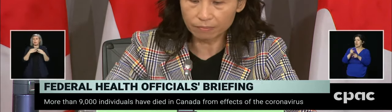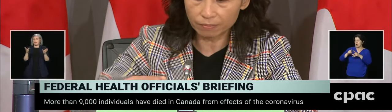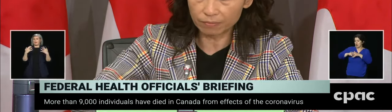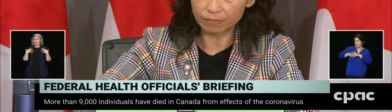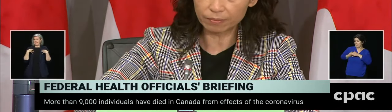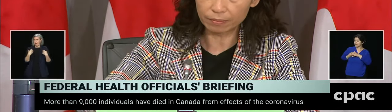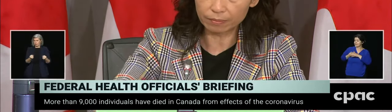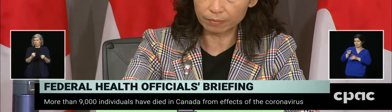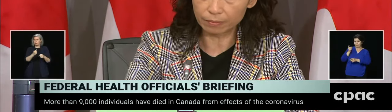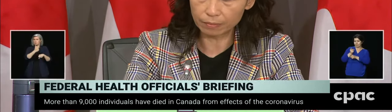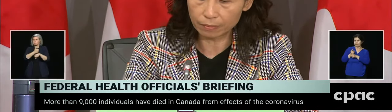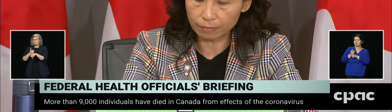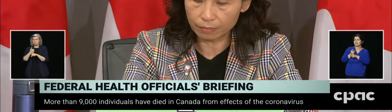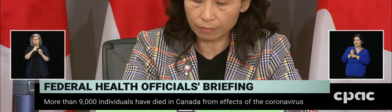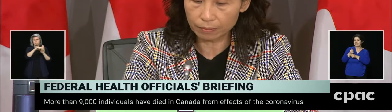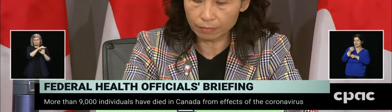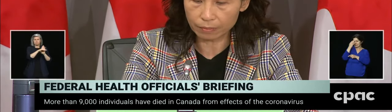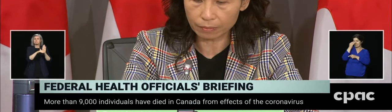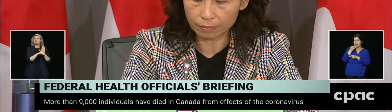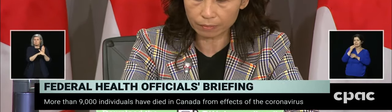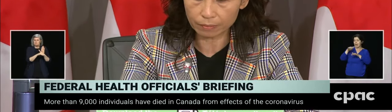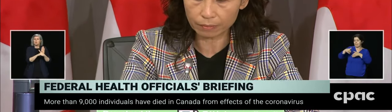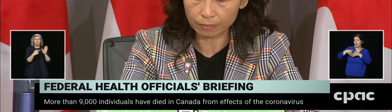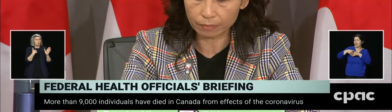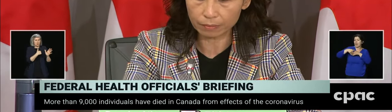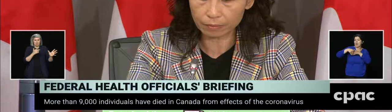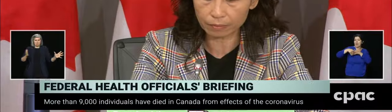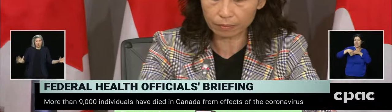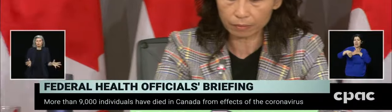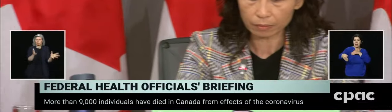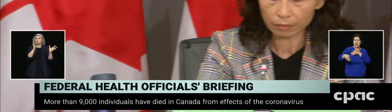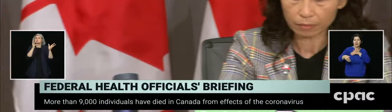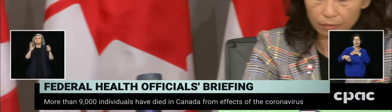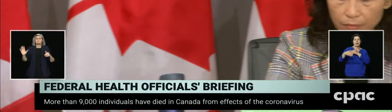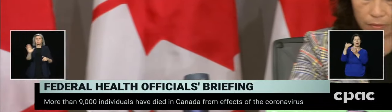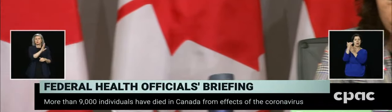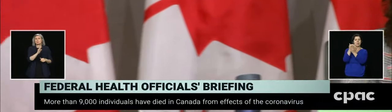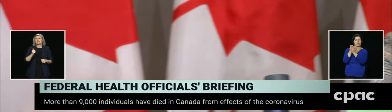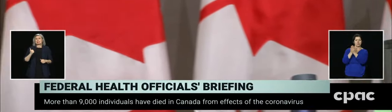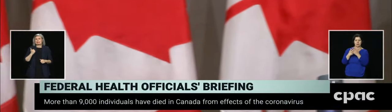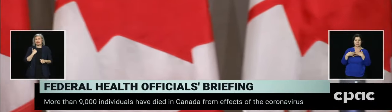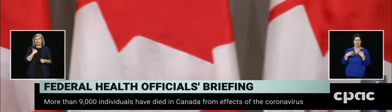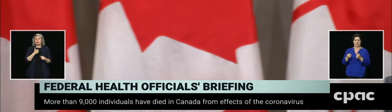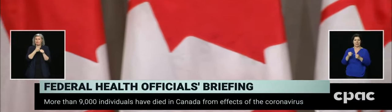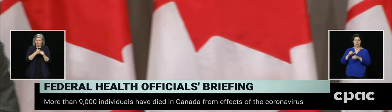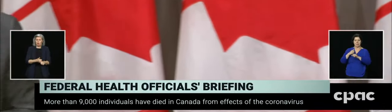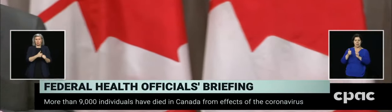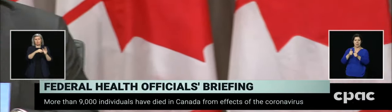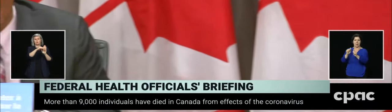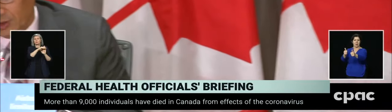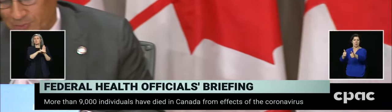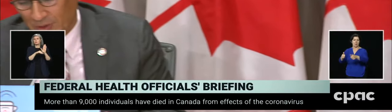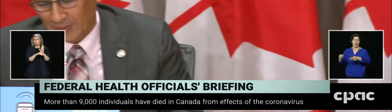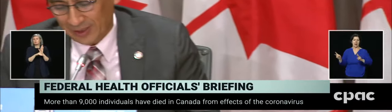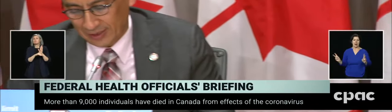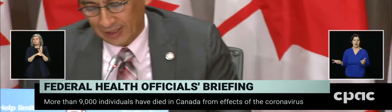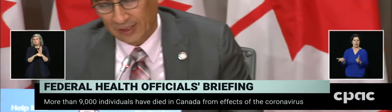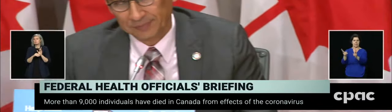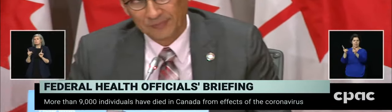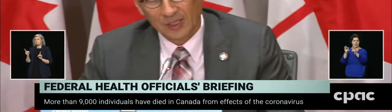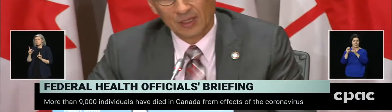ESCALATED AT EVERY LEVEL OF